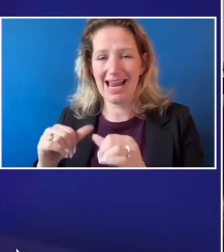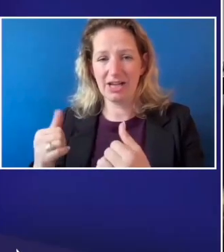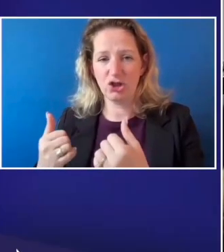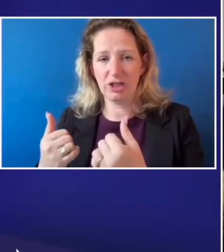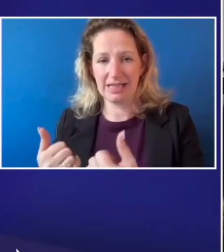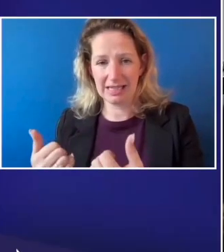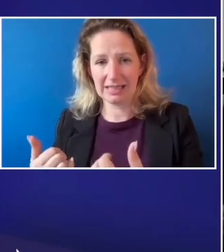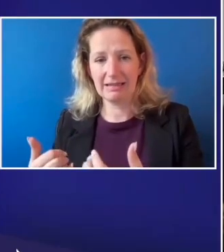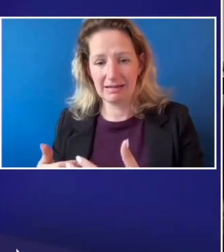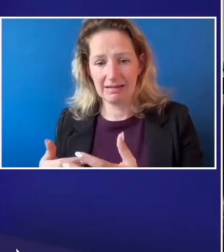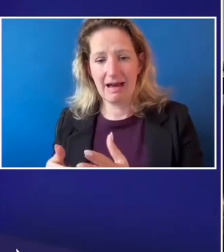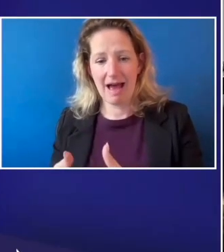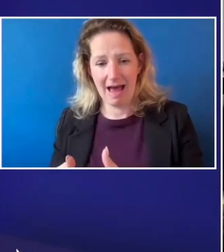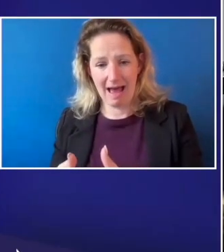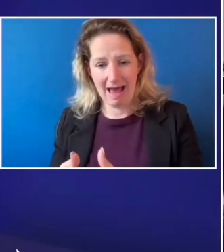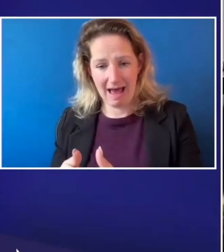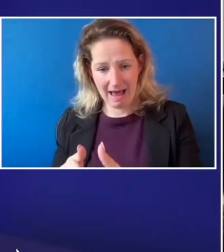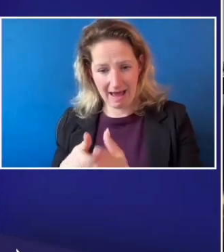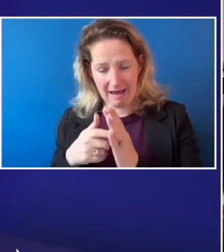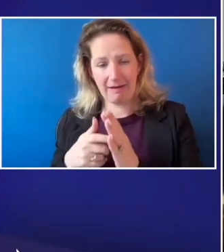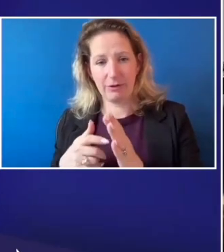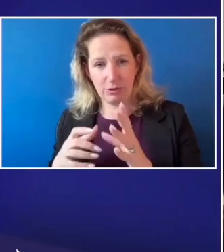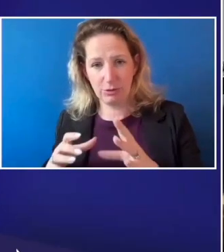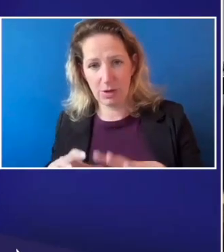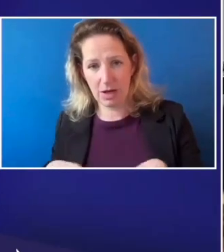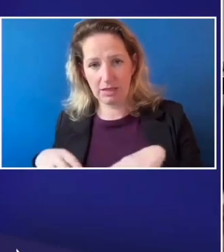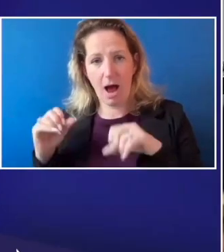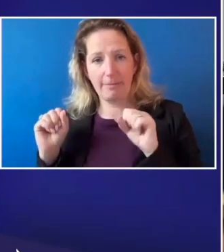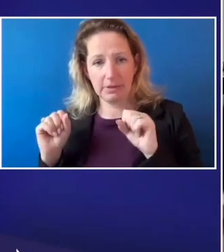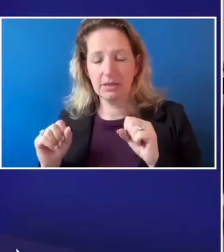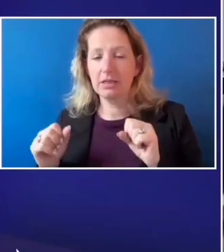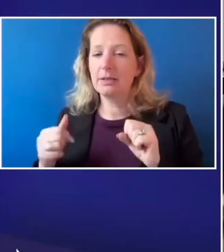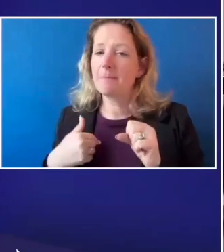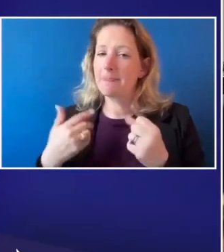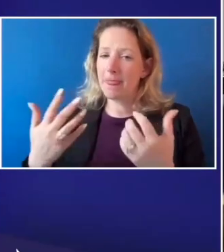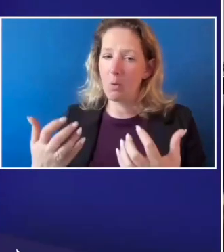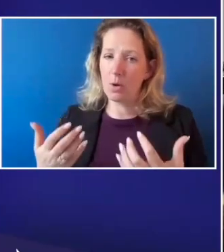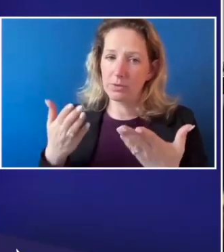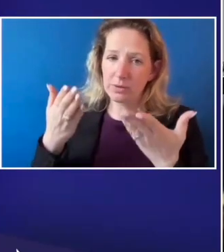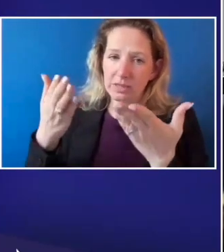I would like to uh, make a suggestion for the department to create